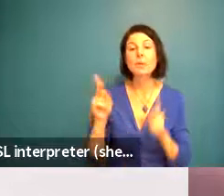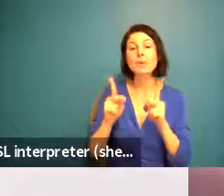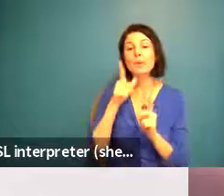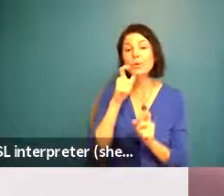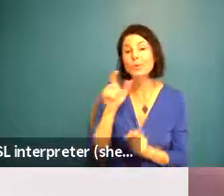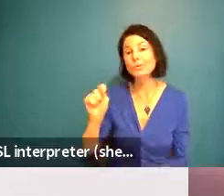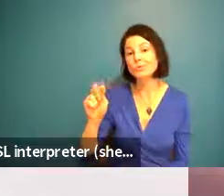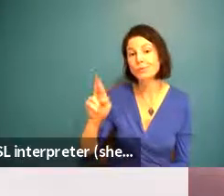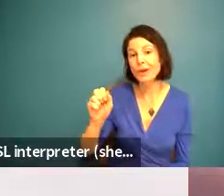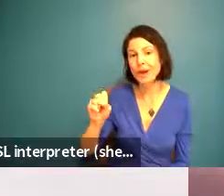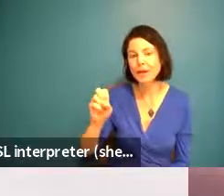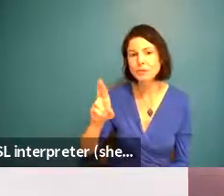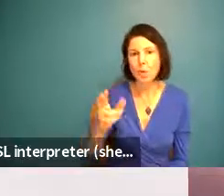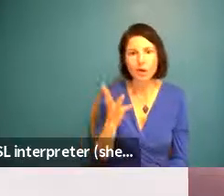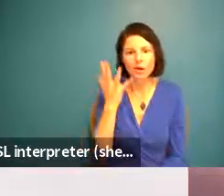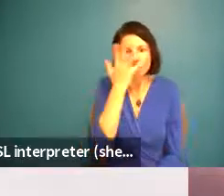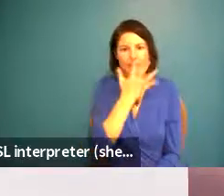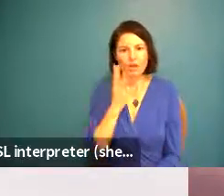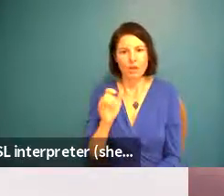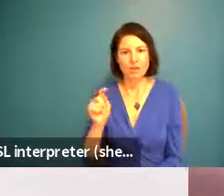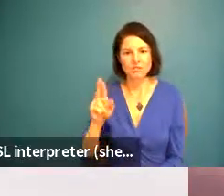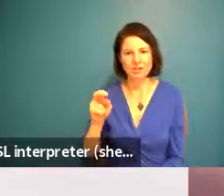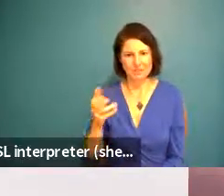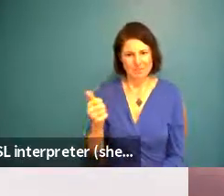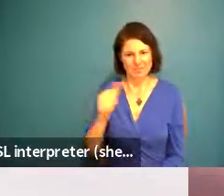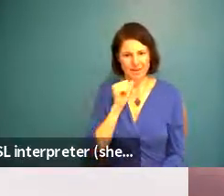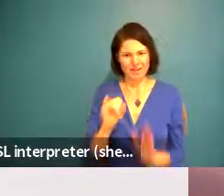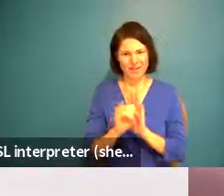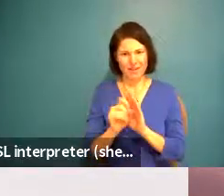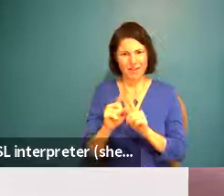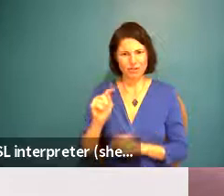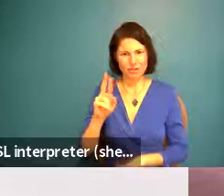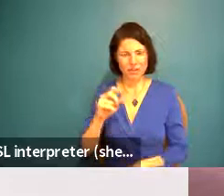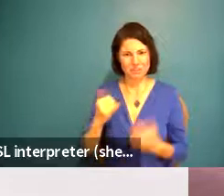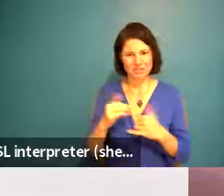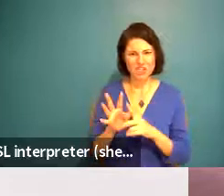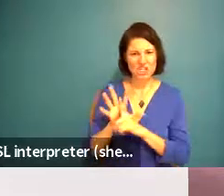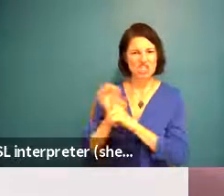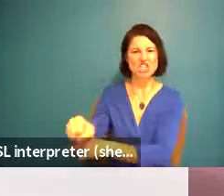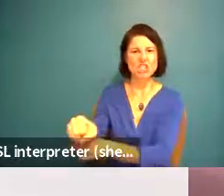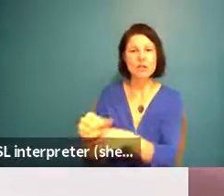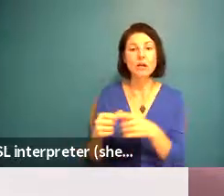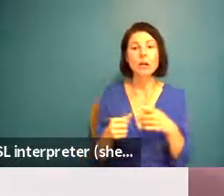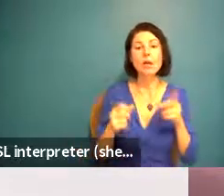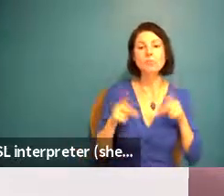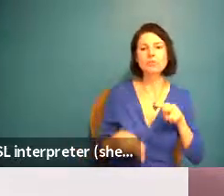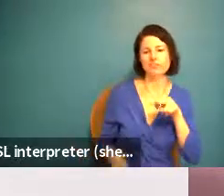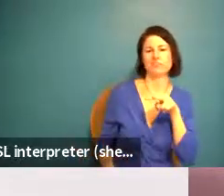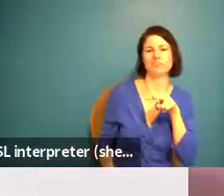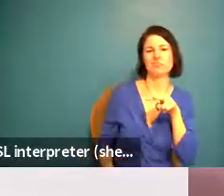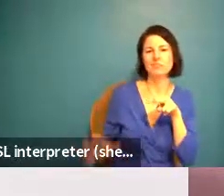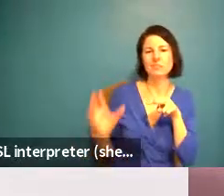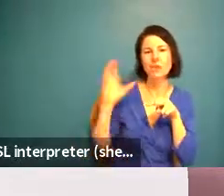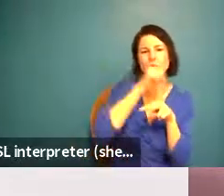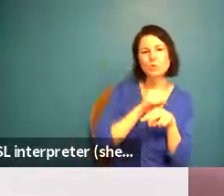identify as trans. But the person perpetuating this against them, mistook them as someone who might be trans or who just